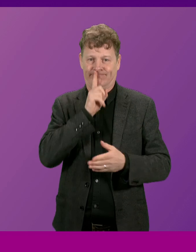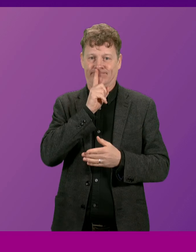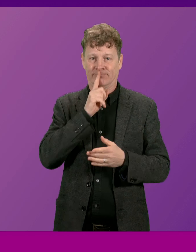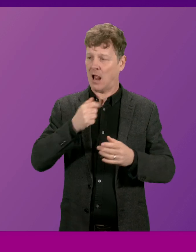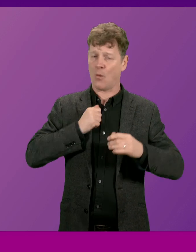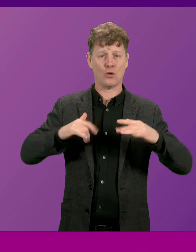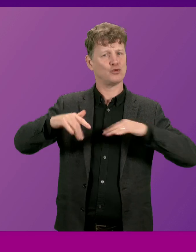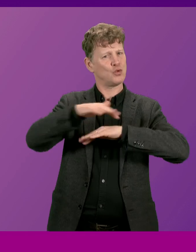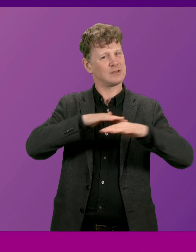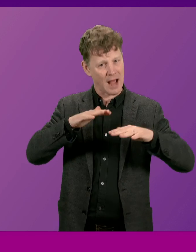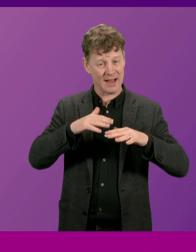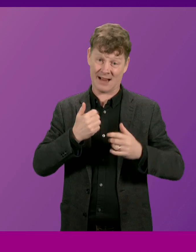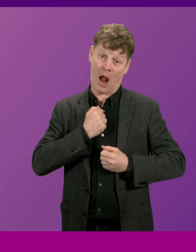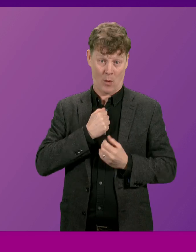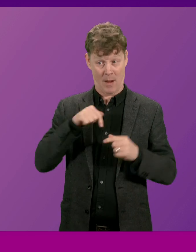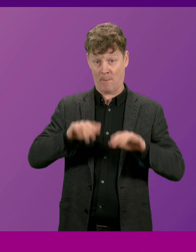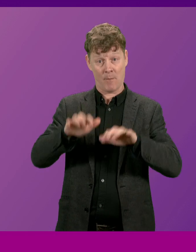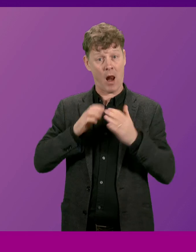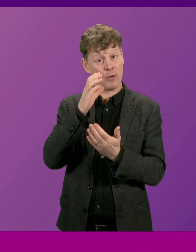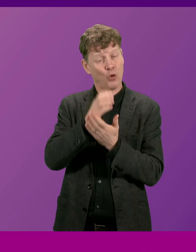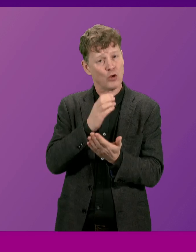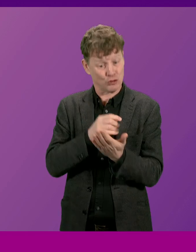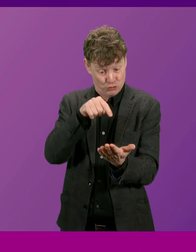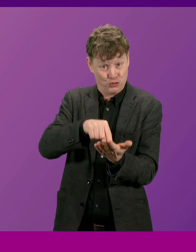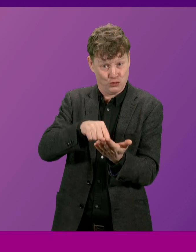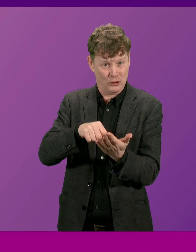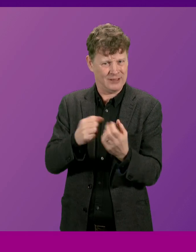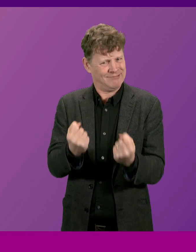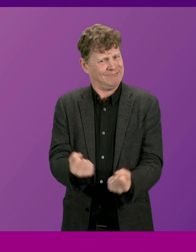that the constitution of our Parliament and our criminal justice system is founded on